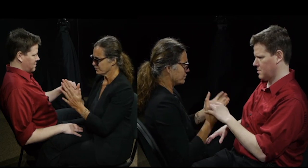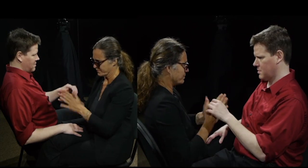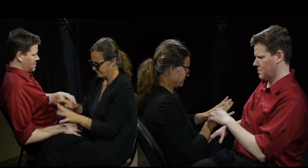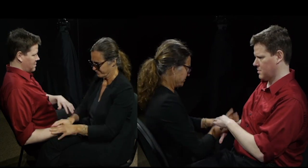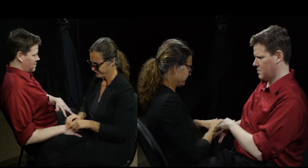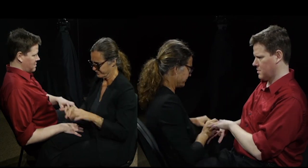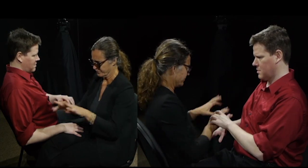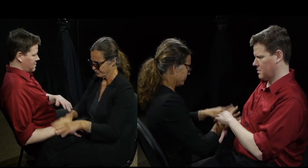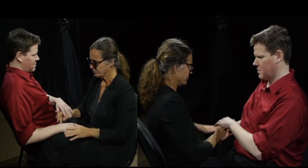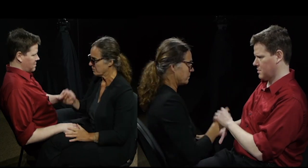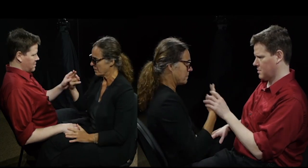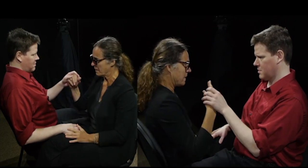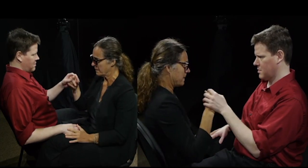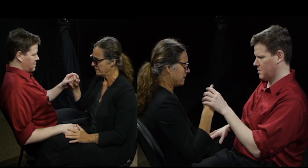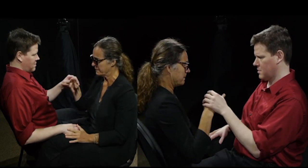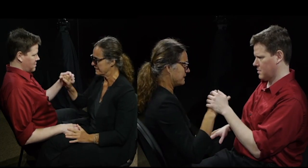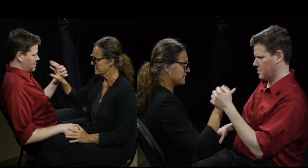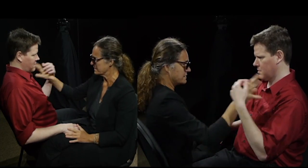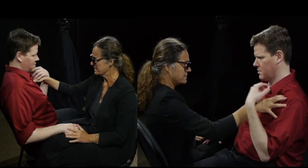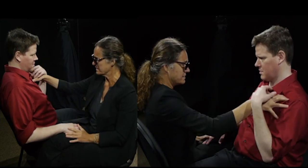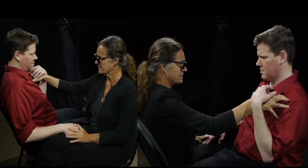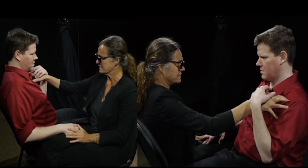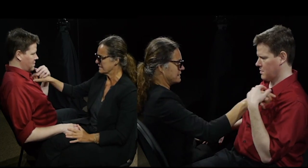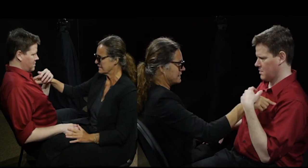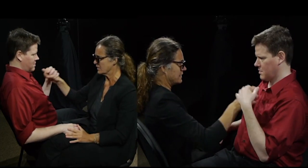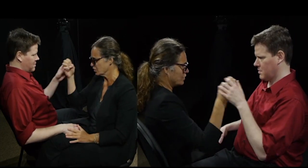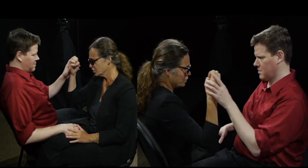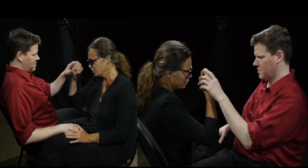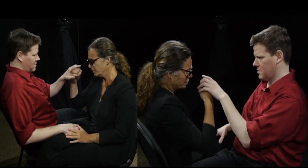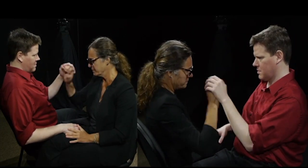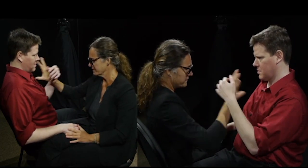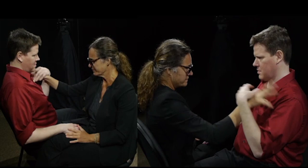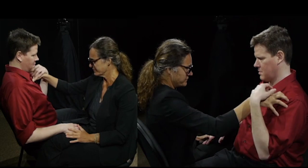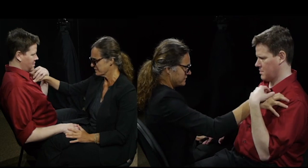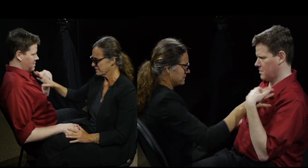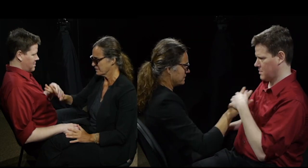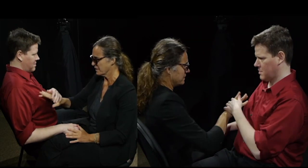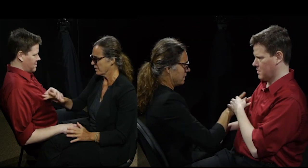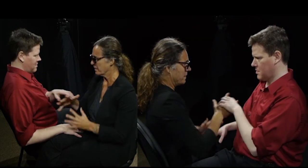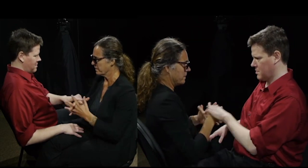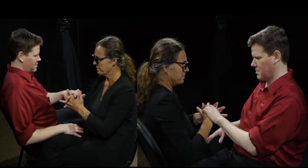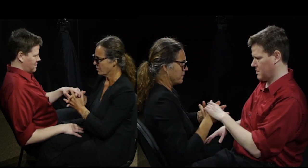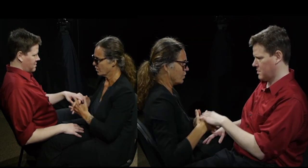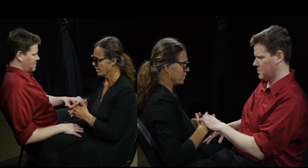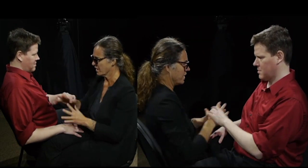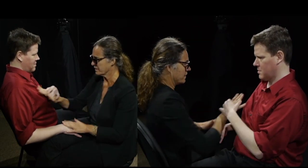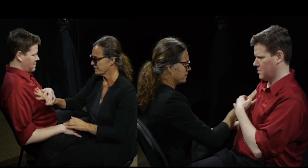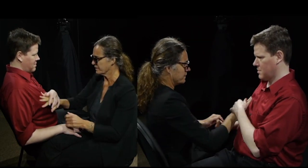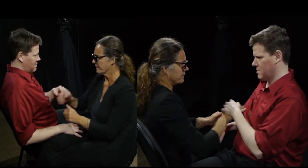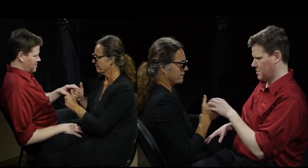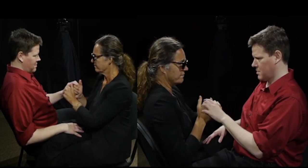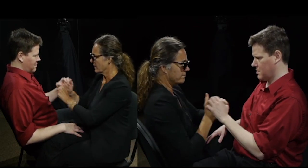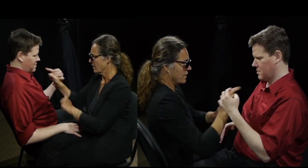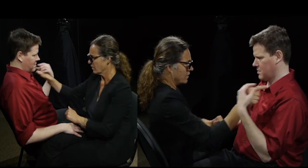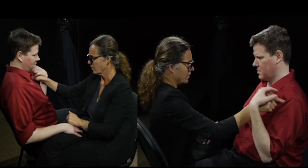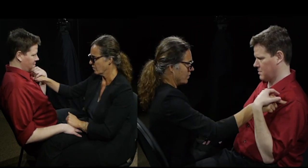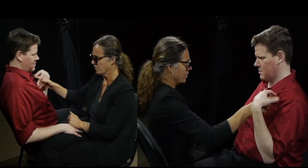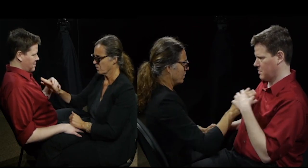so Americans followed that European trend. We also tried to perceive ASL through touch. But none of that felt right to us because it was all happening in air space.